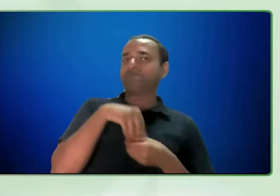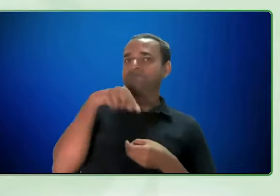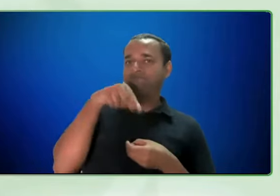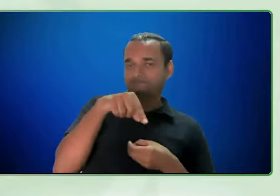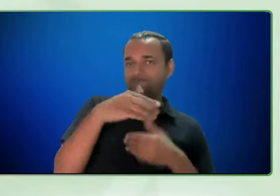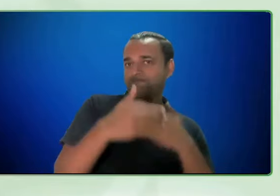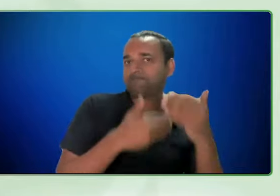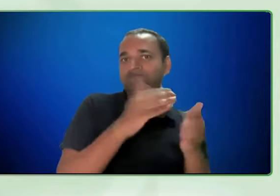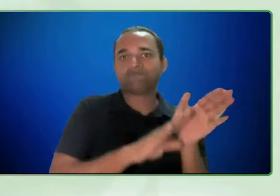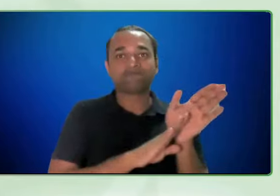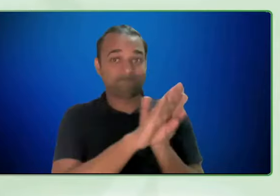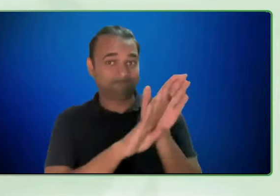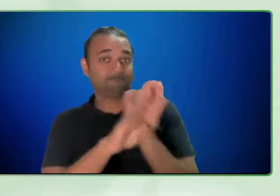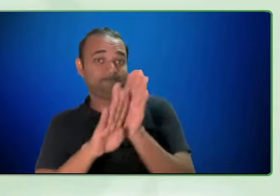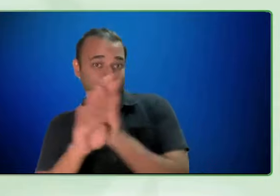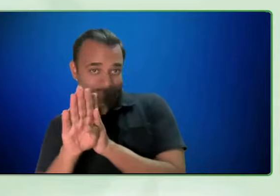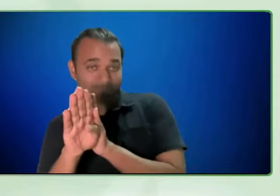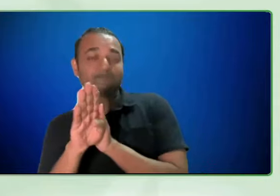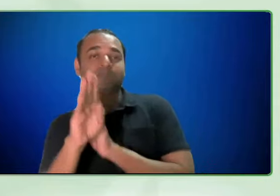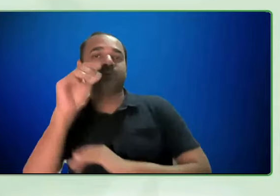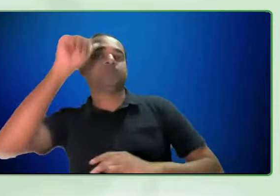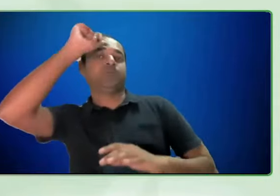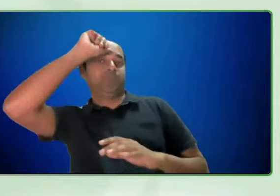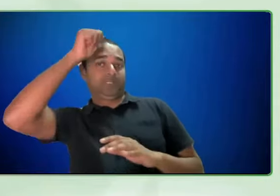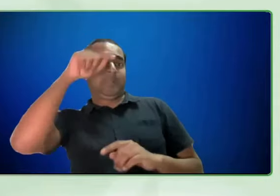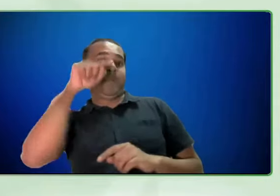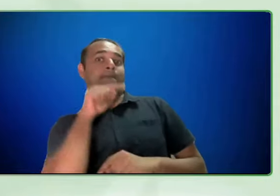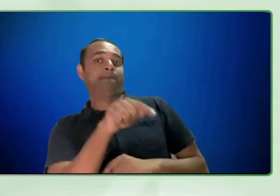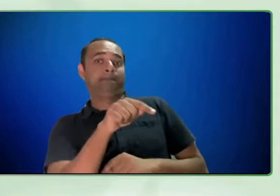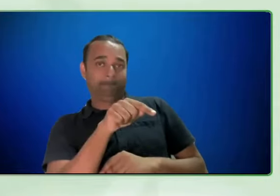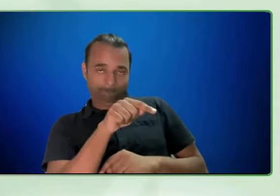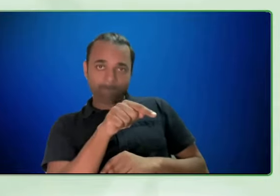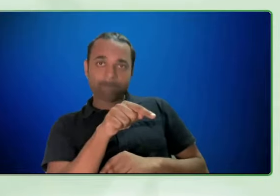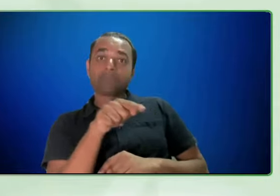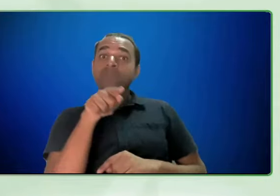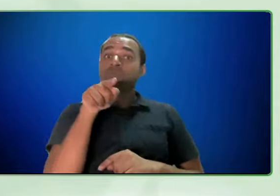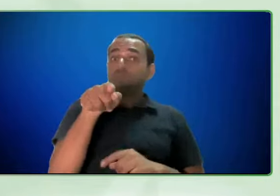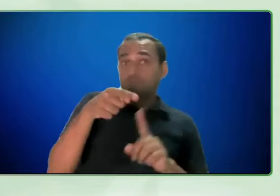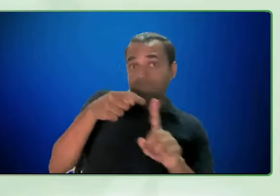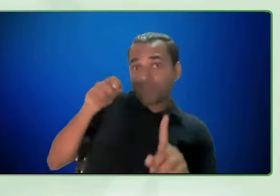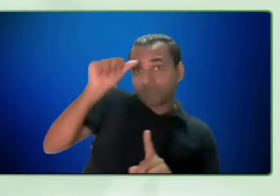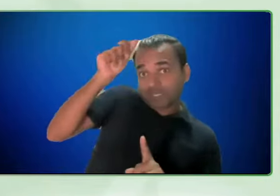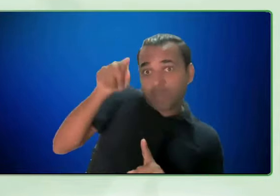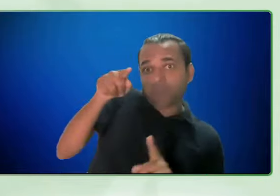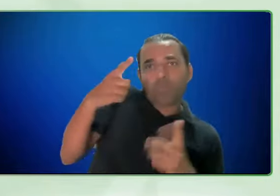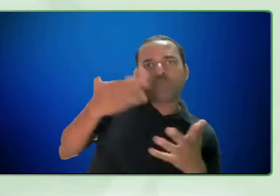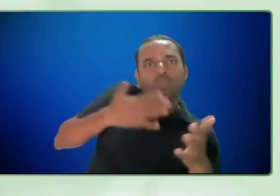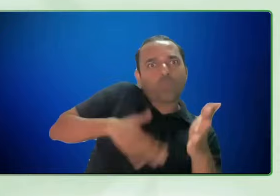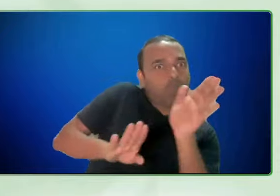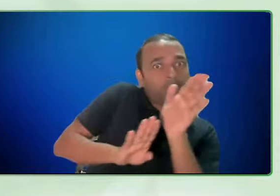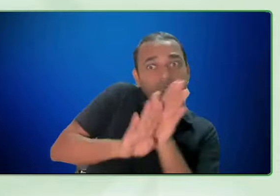because this is what this is all about. That building these bridges, building these highways,